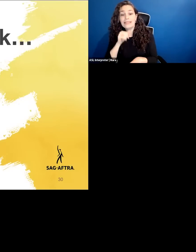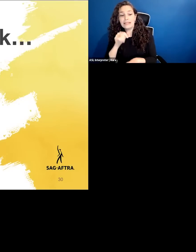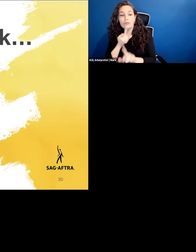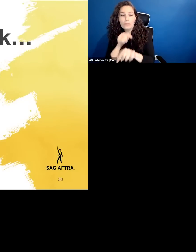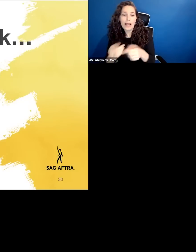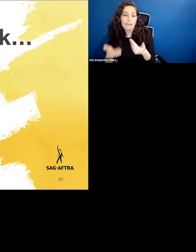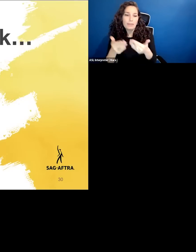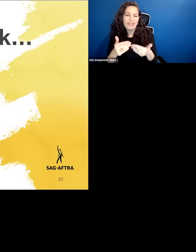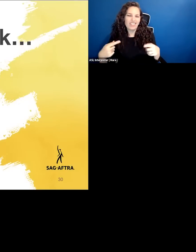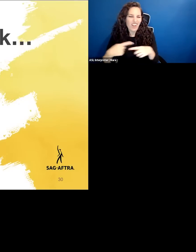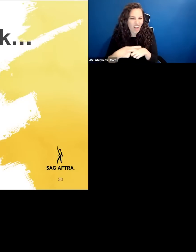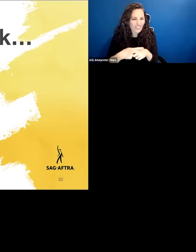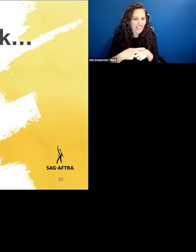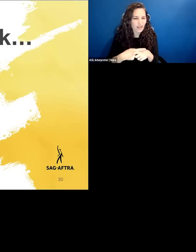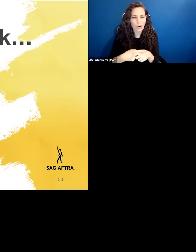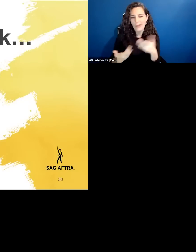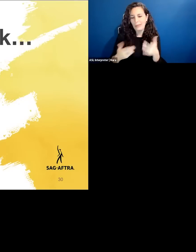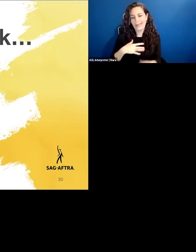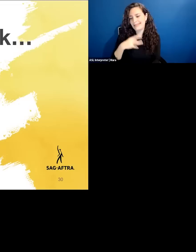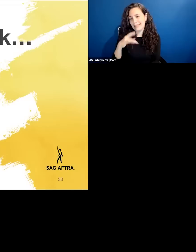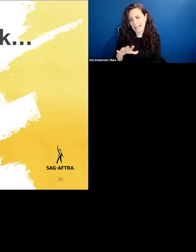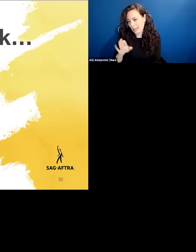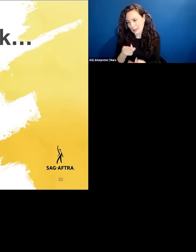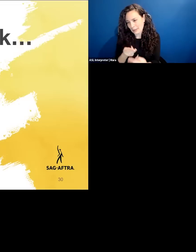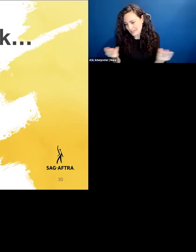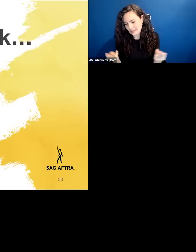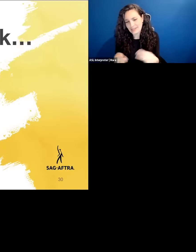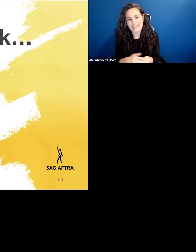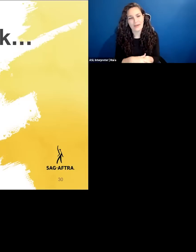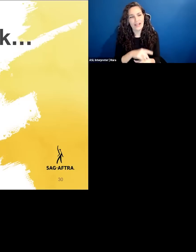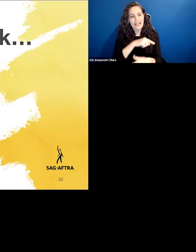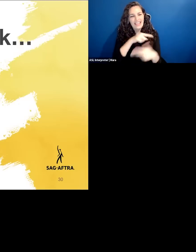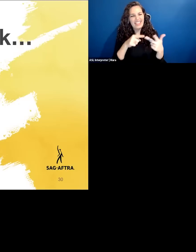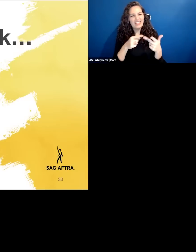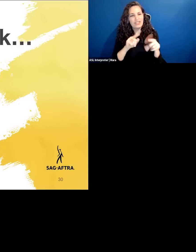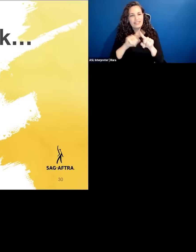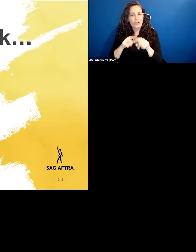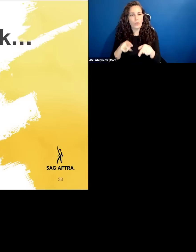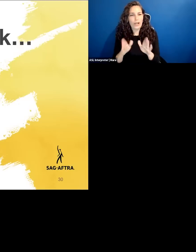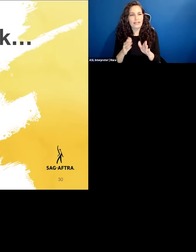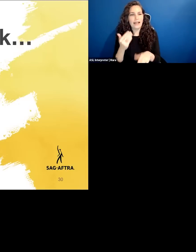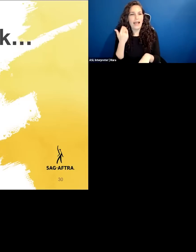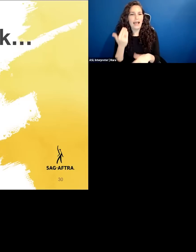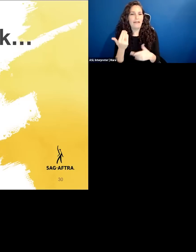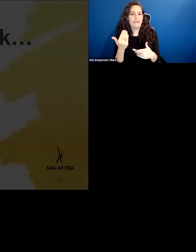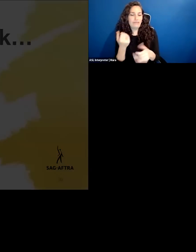So that's how you get unspoken feedback so that you can improve your submission each time.